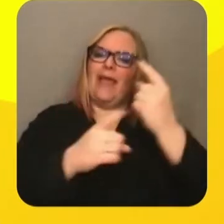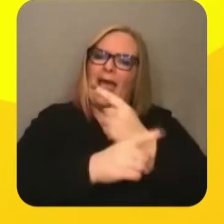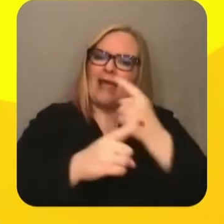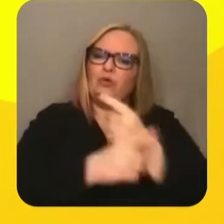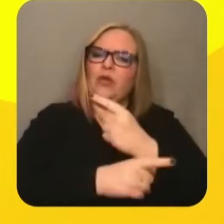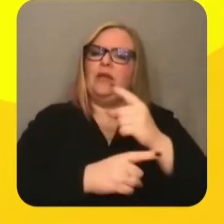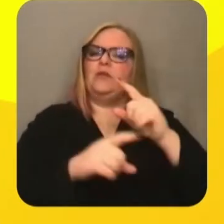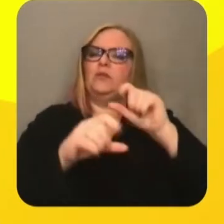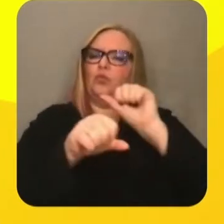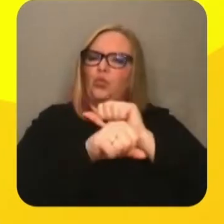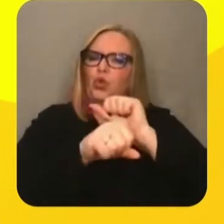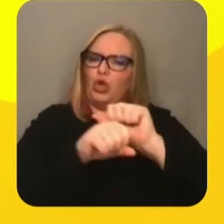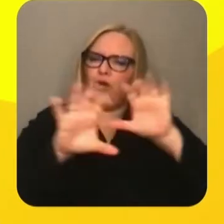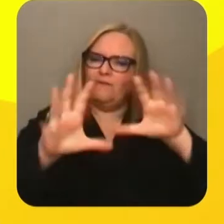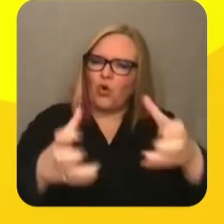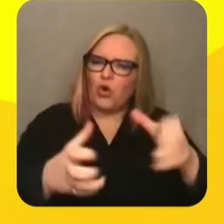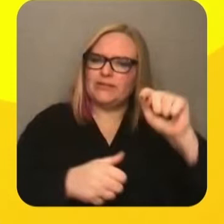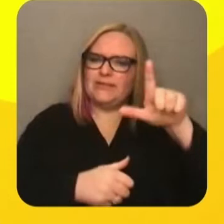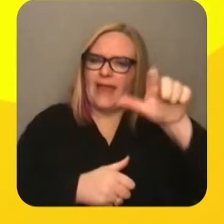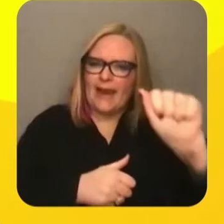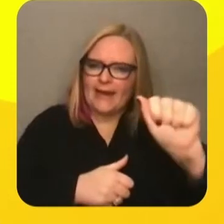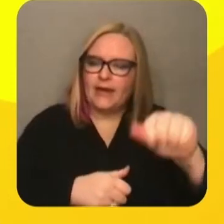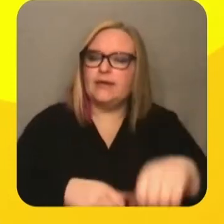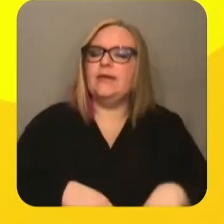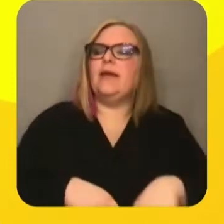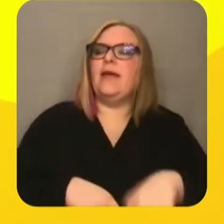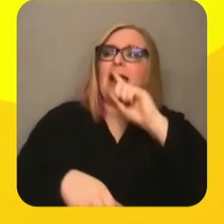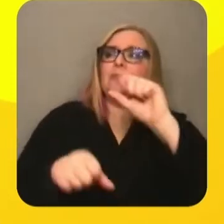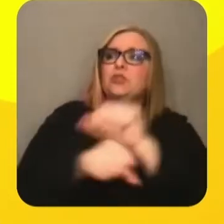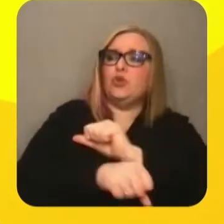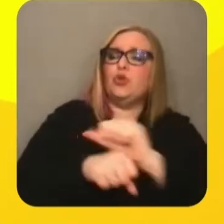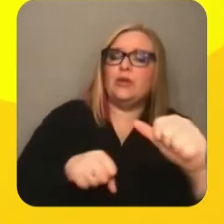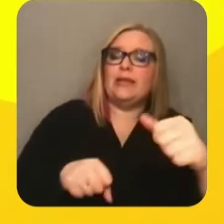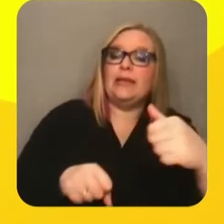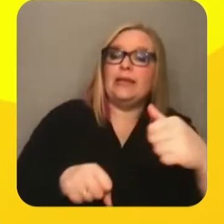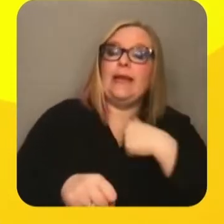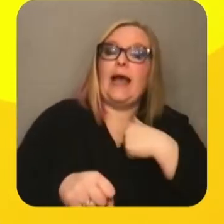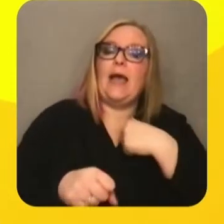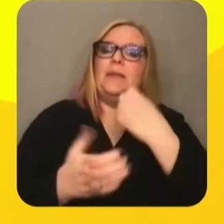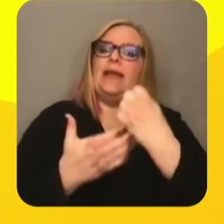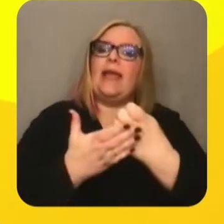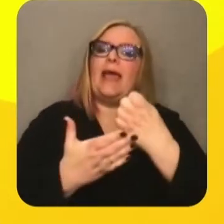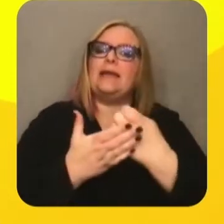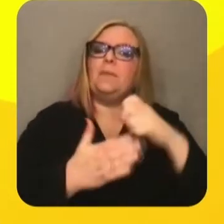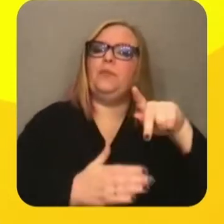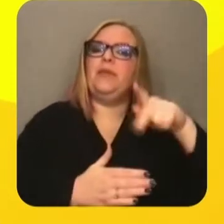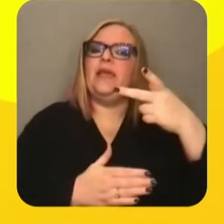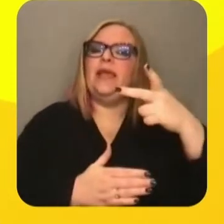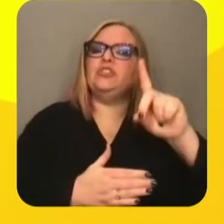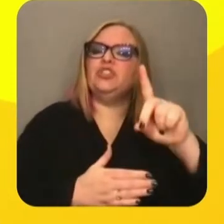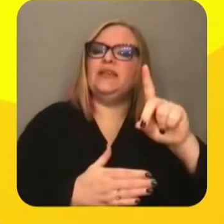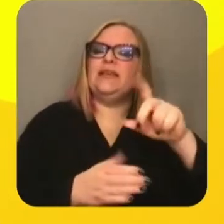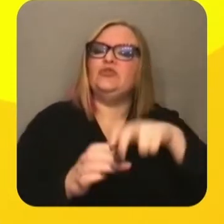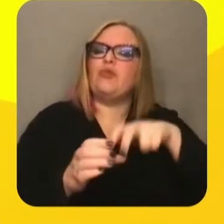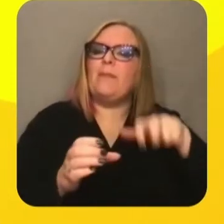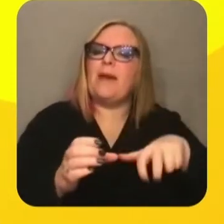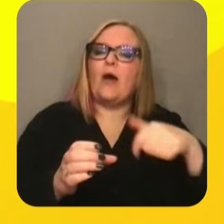So, I am an economics PhD dropout. I love data. Data is like my life.